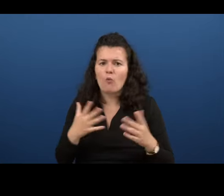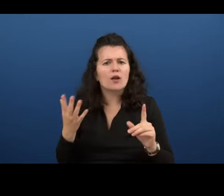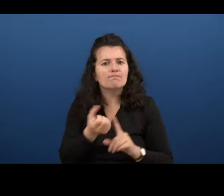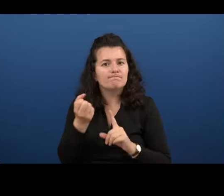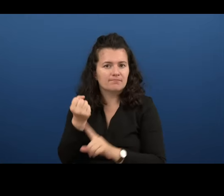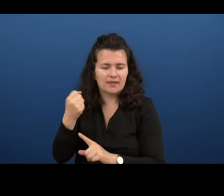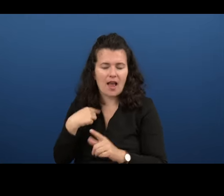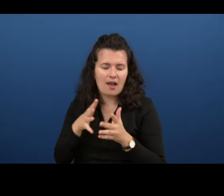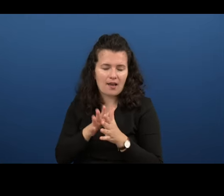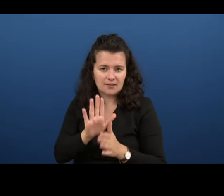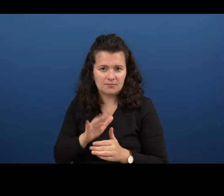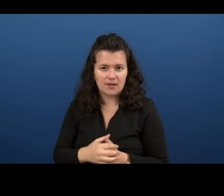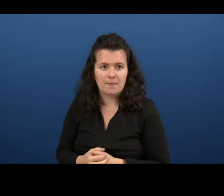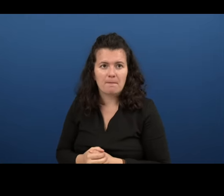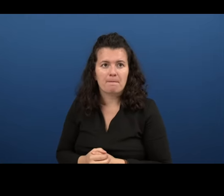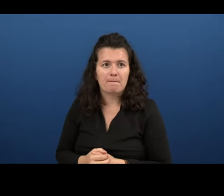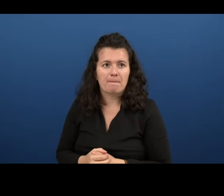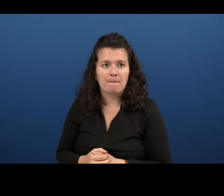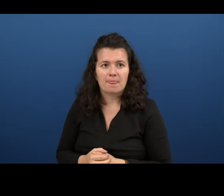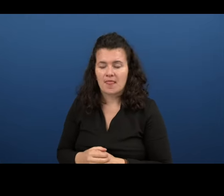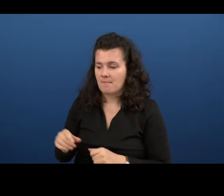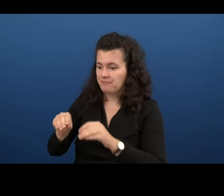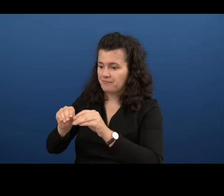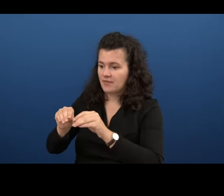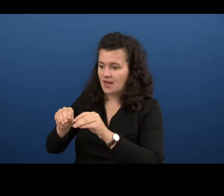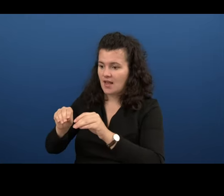employment and social inclusion of persons with disability in Kenya.